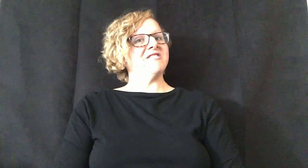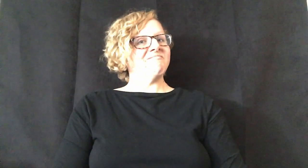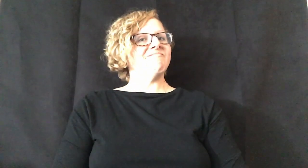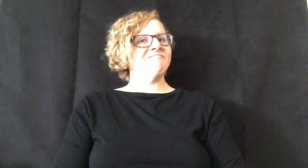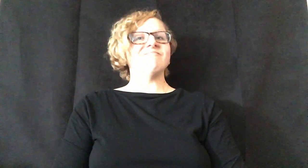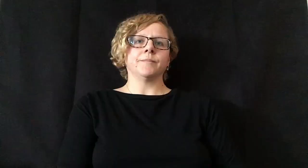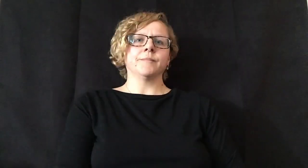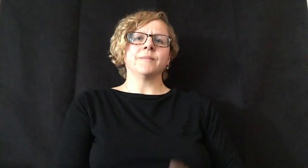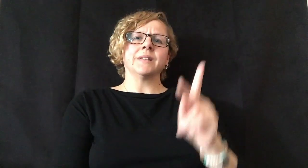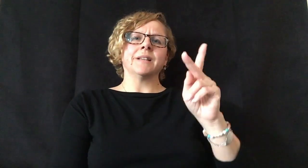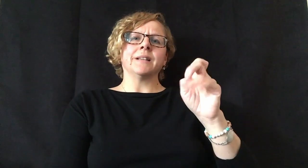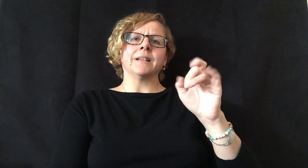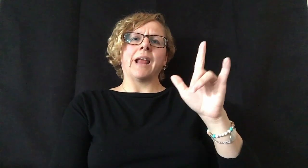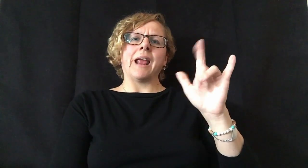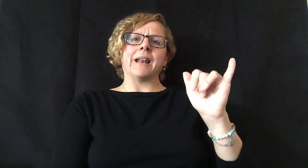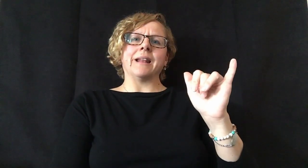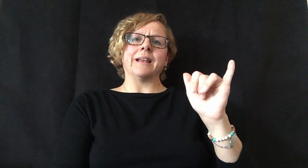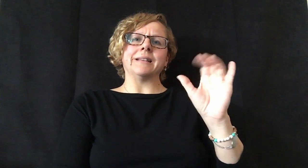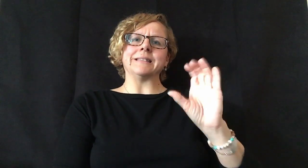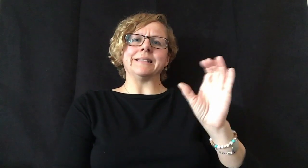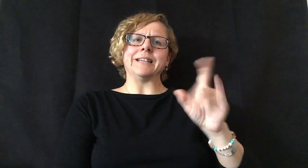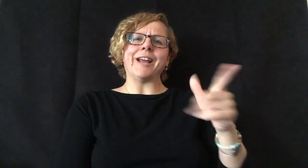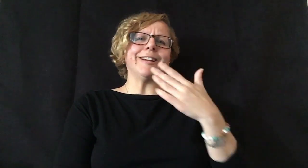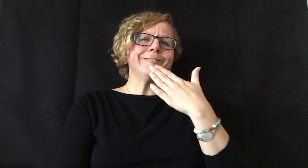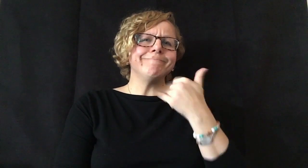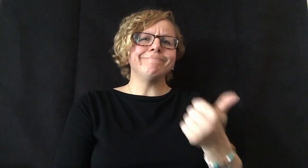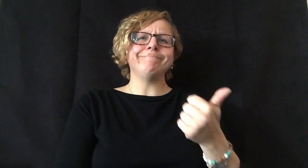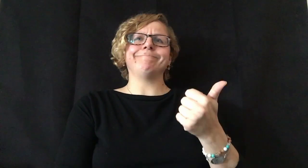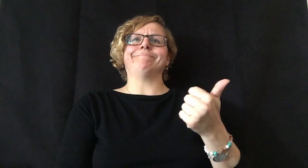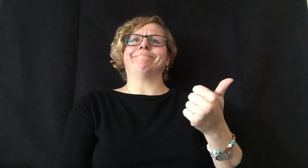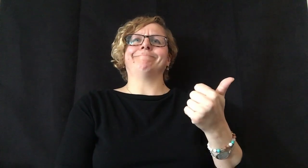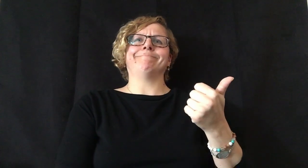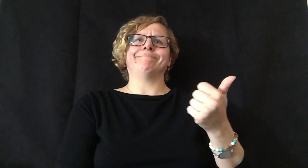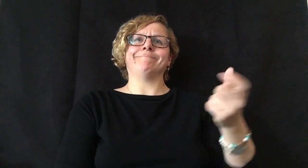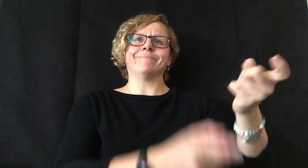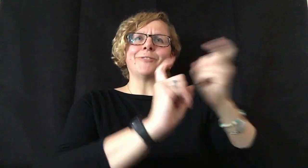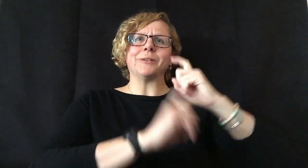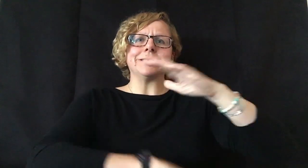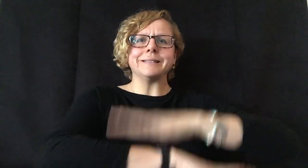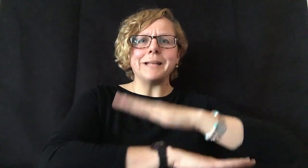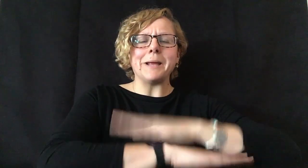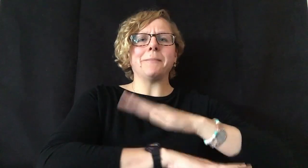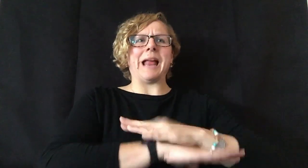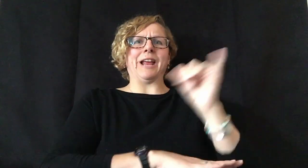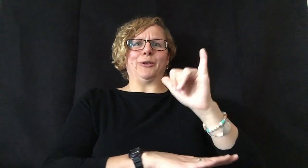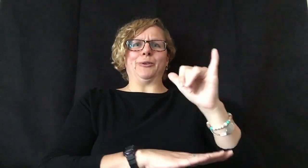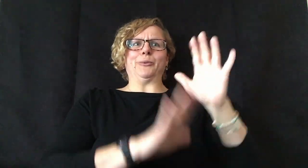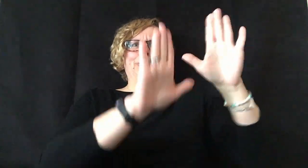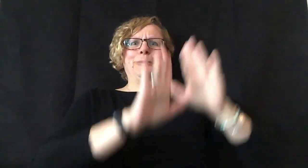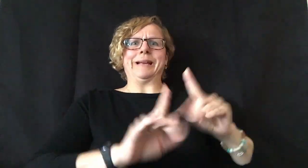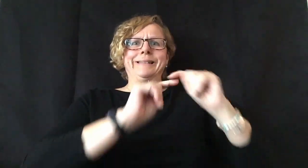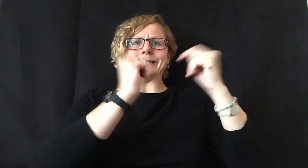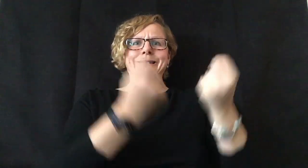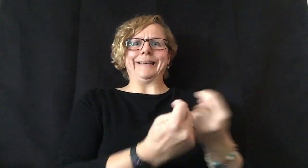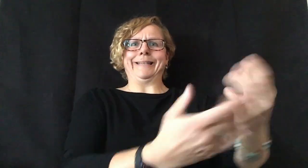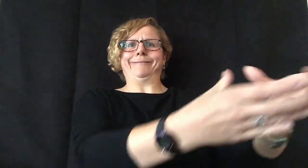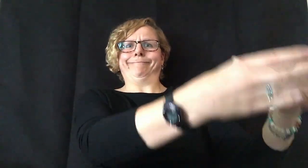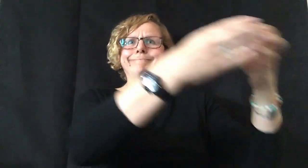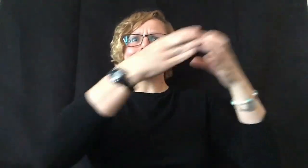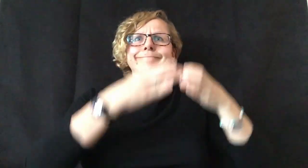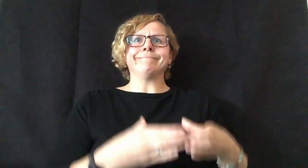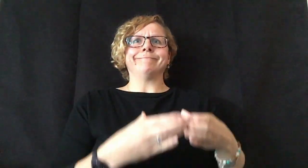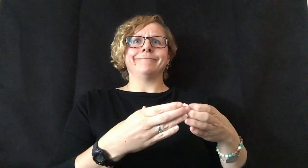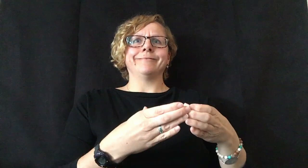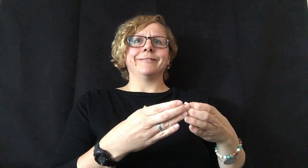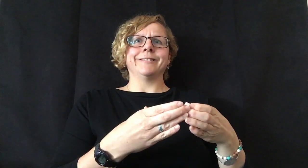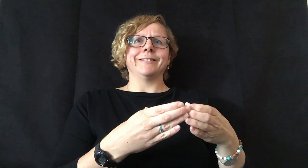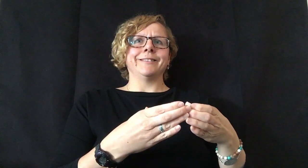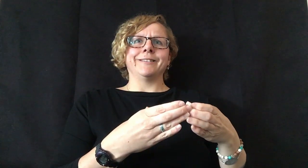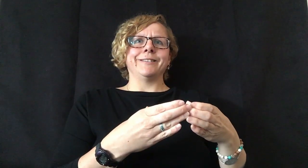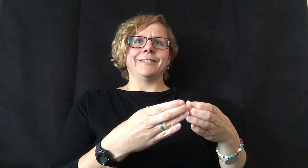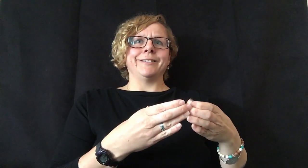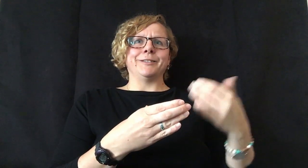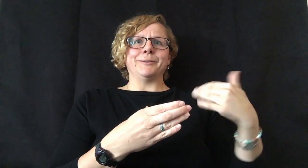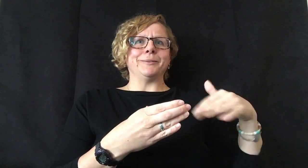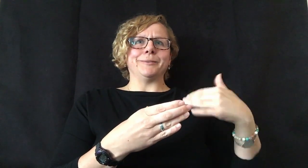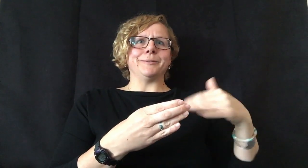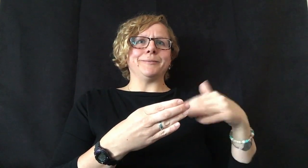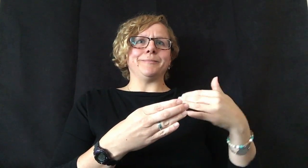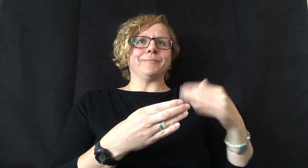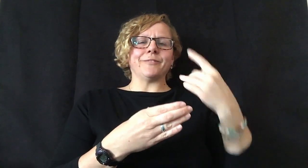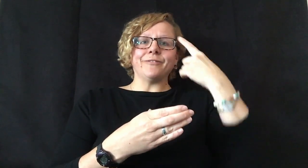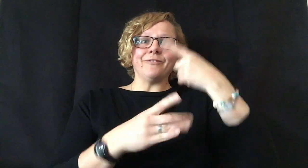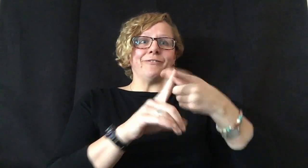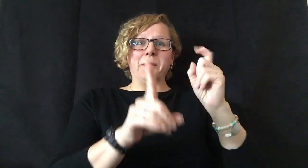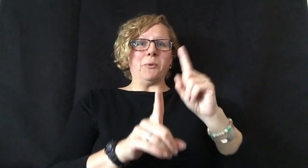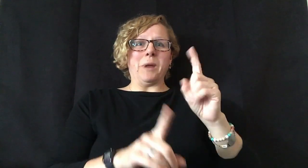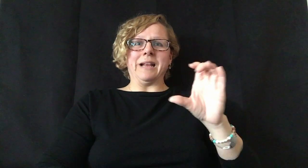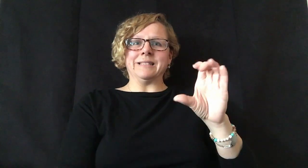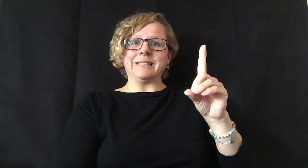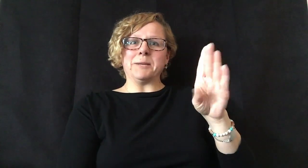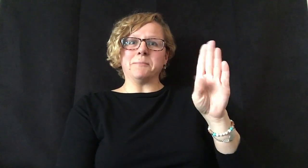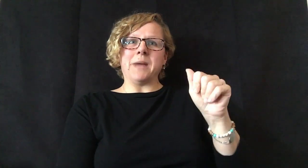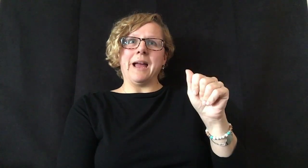Sweet Kelly C. for donating the tables, great team players Meagan and Karen from CDBA for their poster